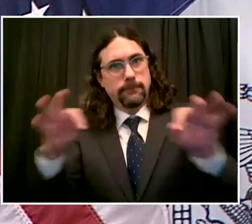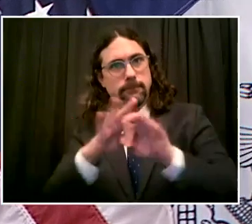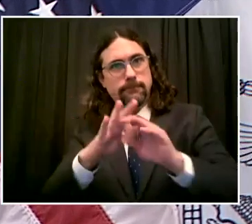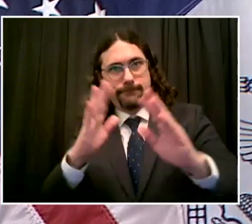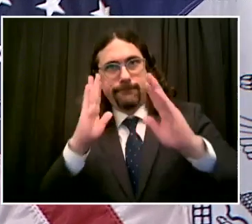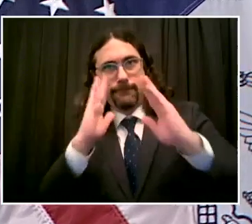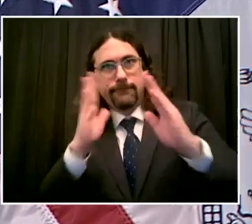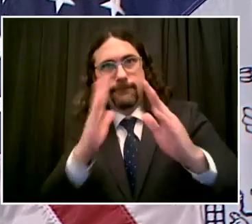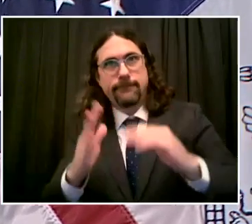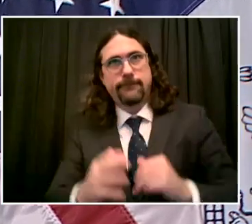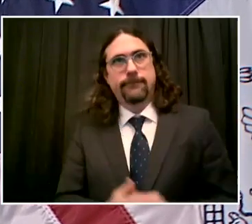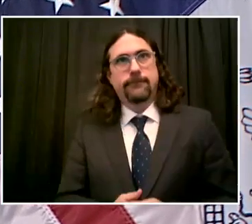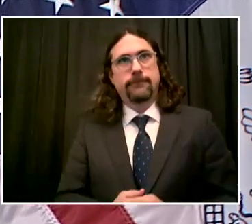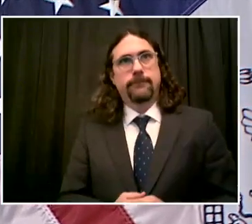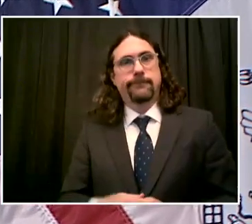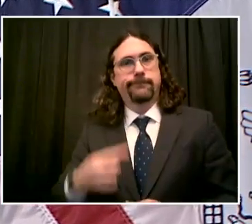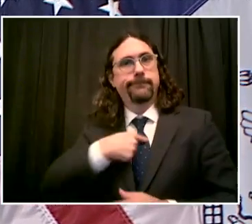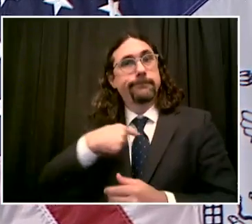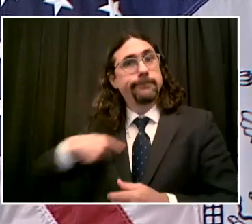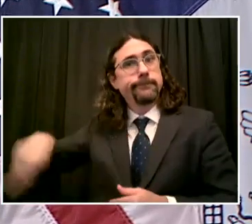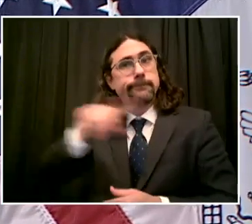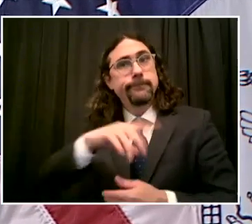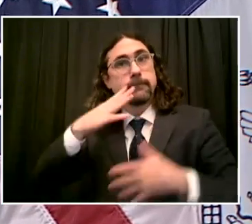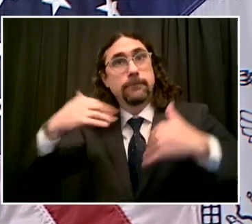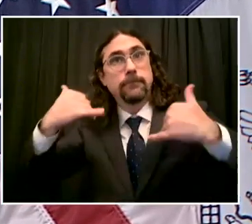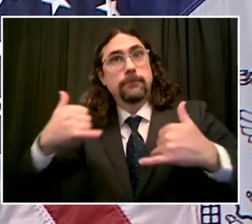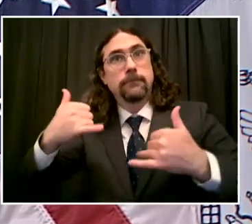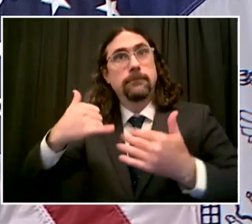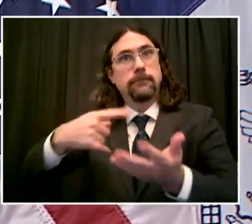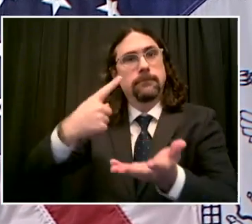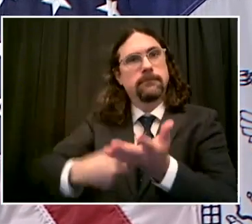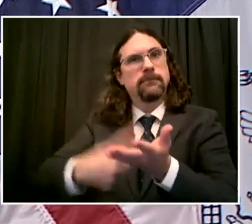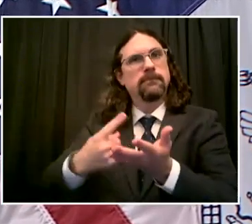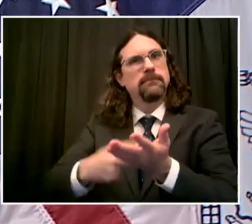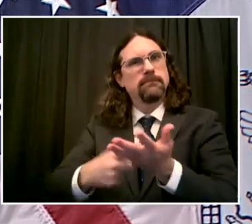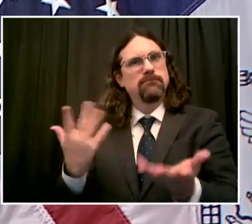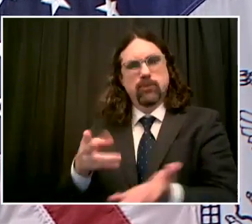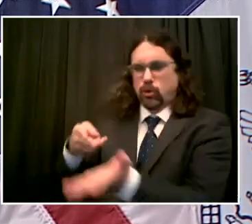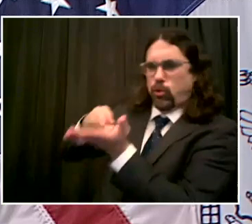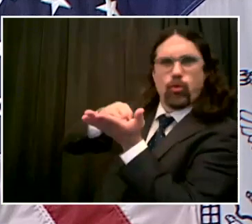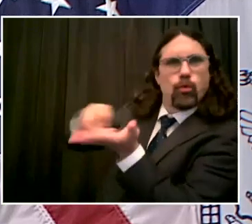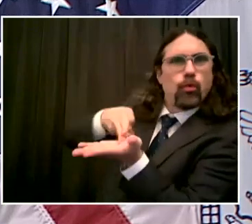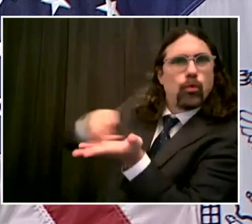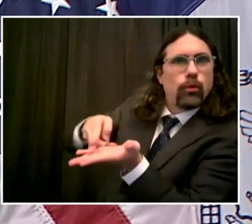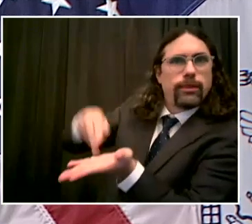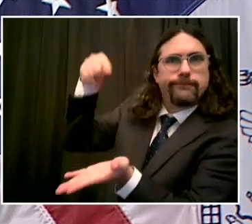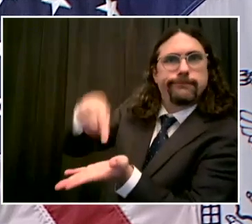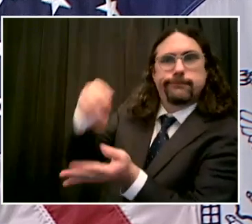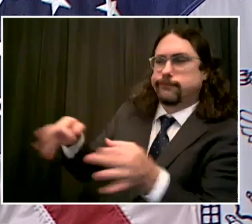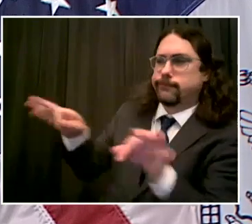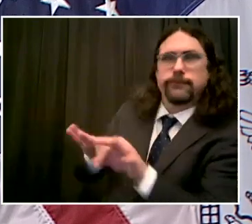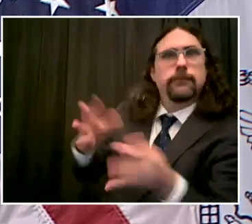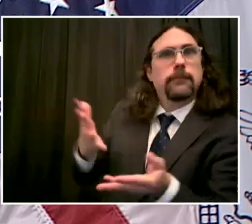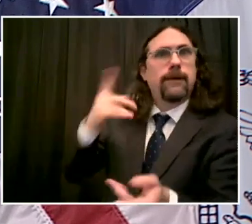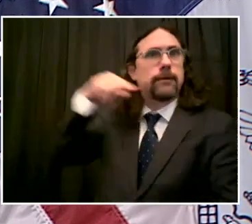HI EVERYBODY, I'M GOING TO ASK YOU O TLISTEN VERY CAREFULLY. I WANT TO TALK ABOUT THE TRUTH ON WHAT'S GOING ON IN OUR CITY